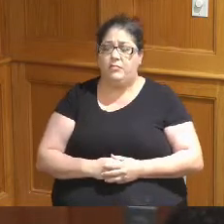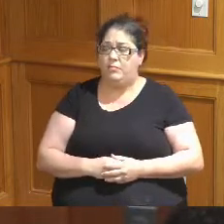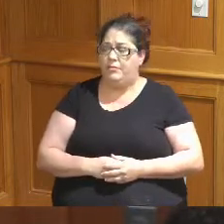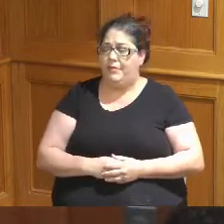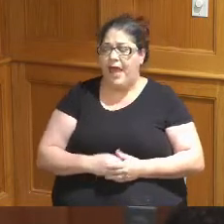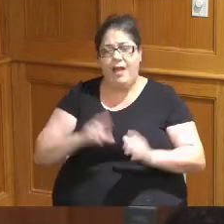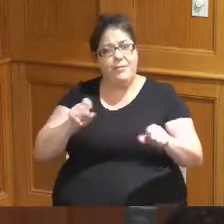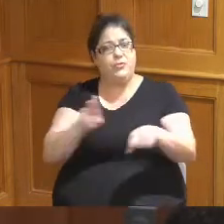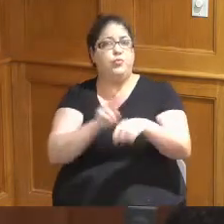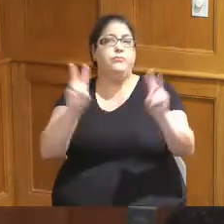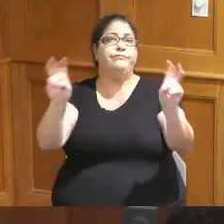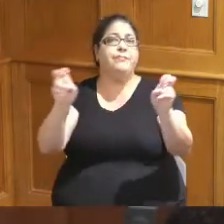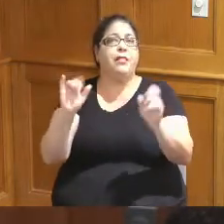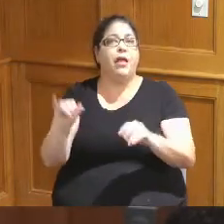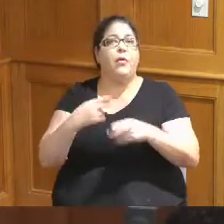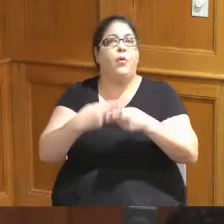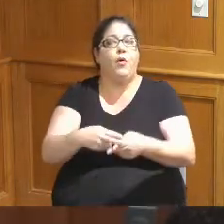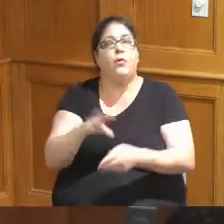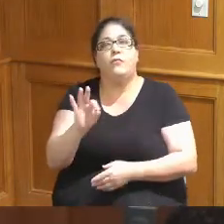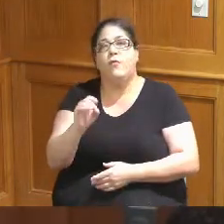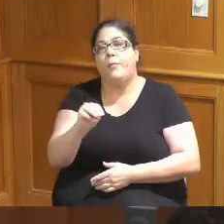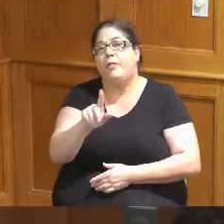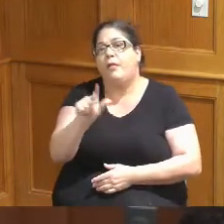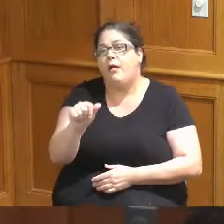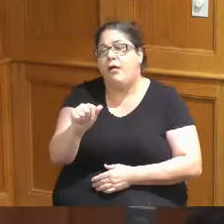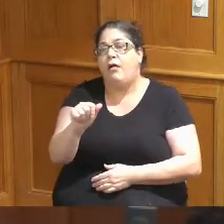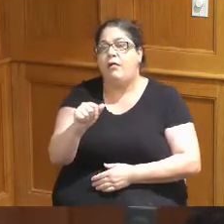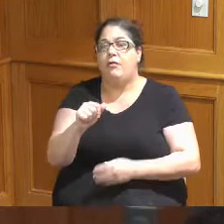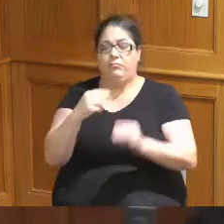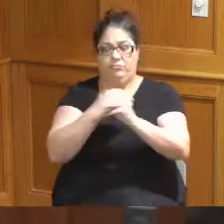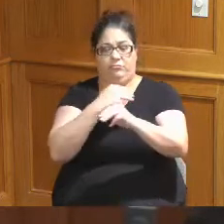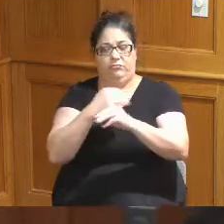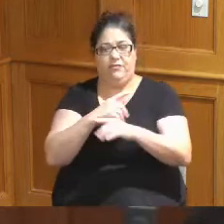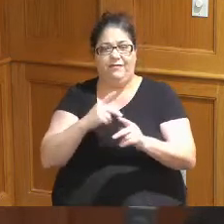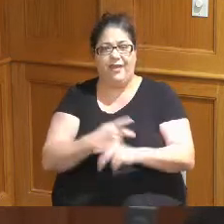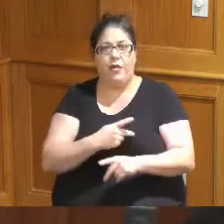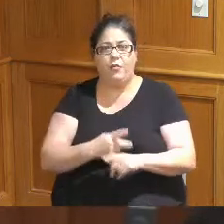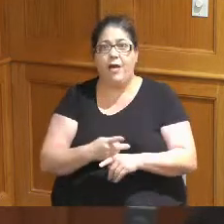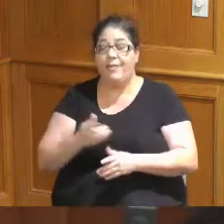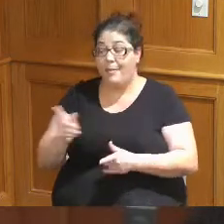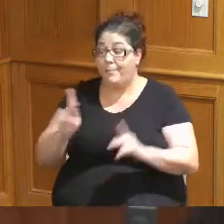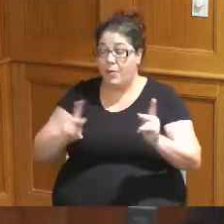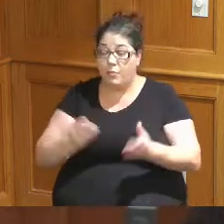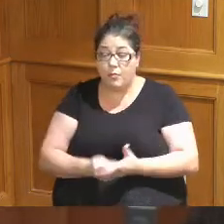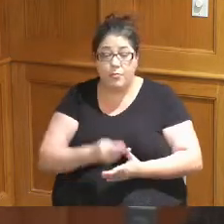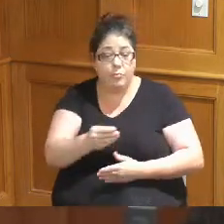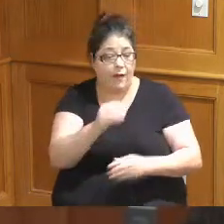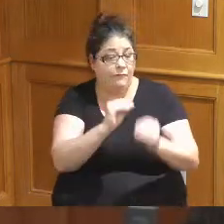but the bottom line is they're buying these properties and fixing them up the question is